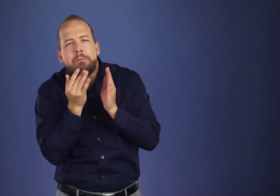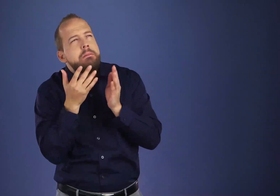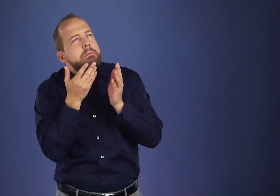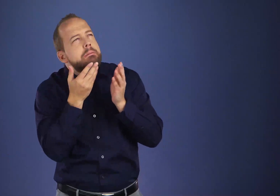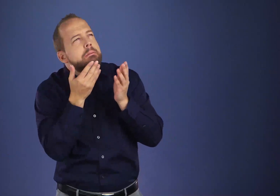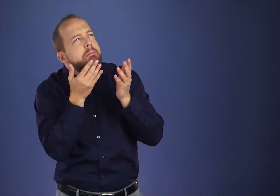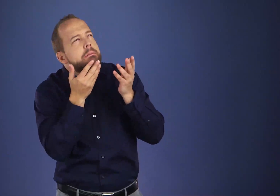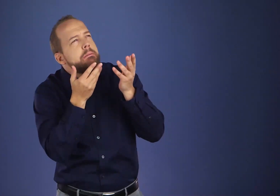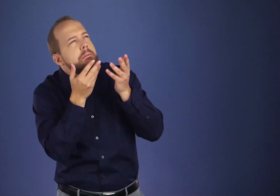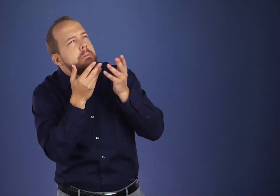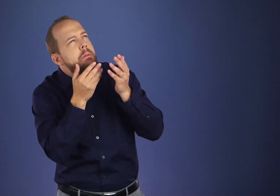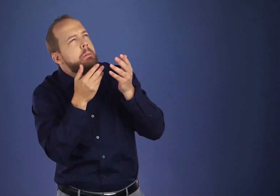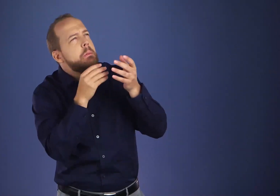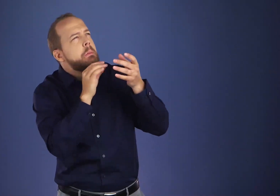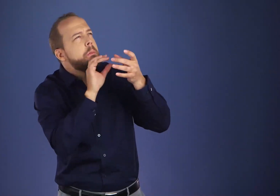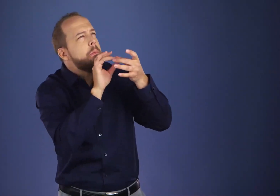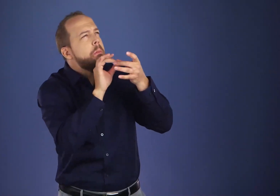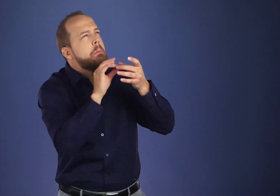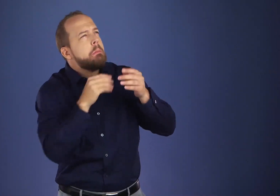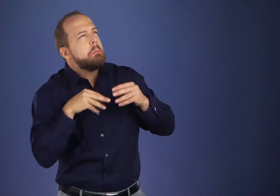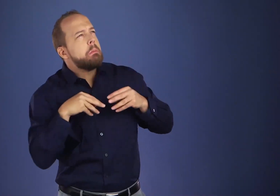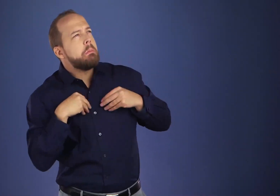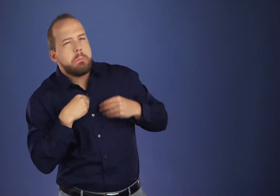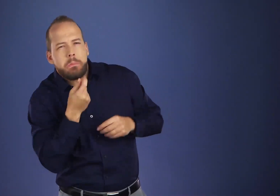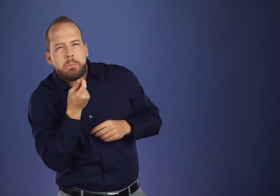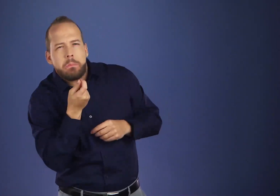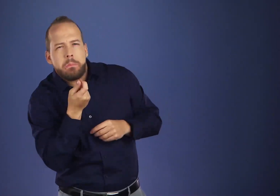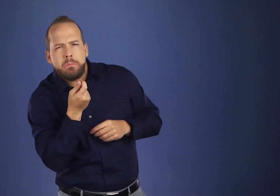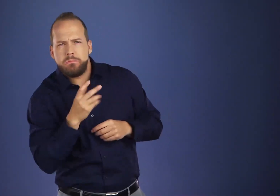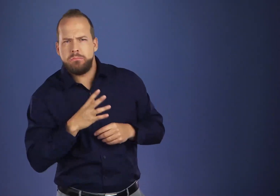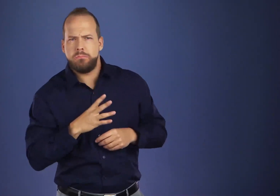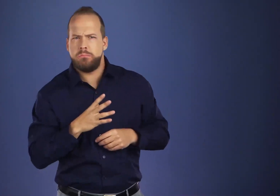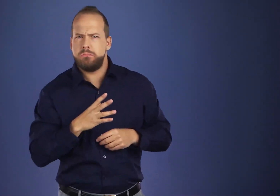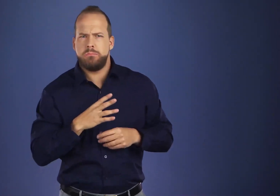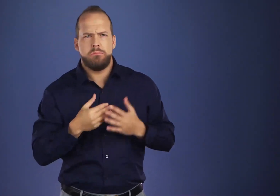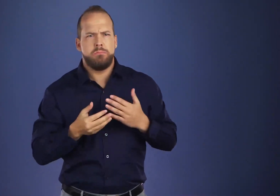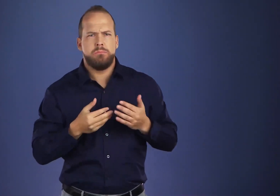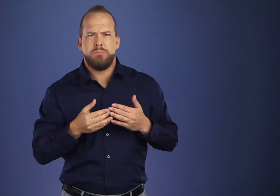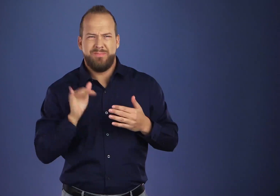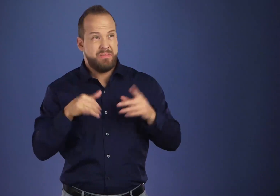We can further add that a beginning, even the smallest, is all that is needed.